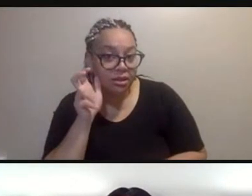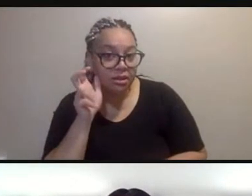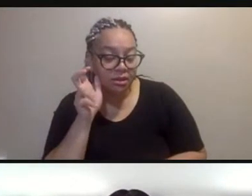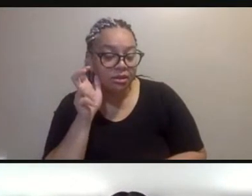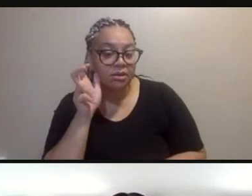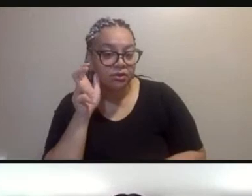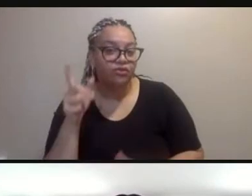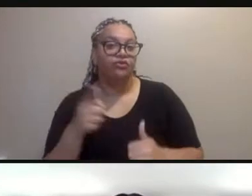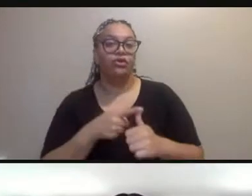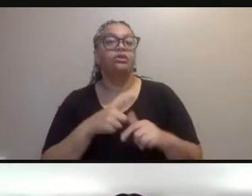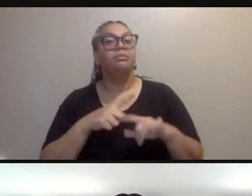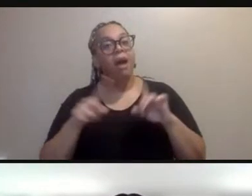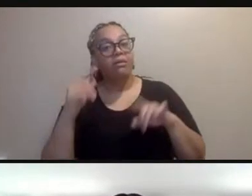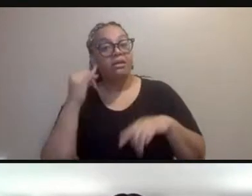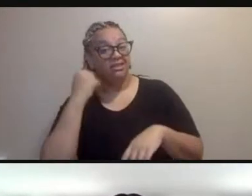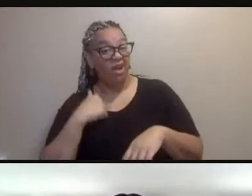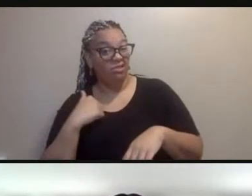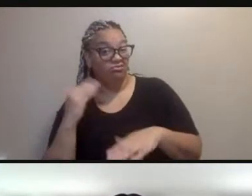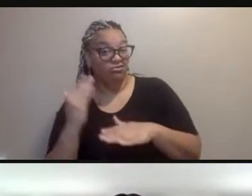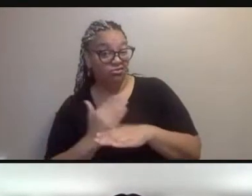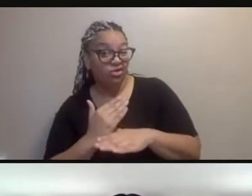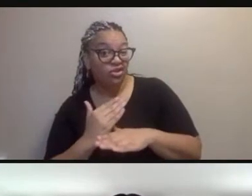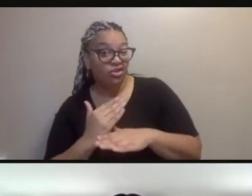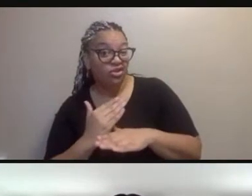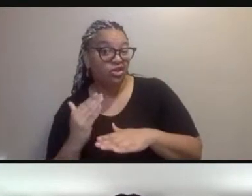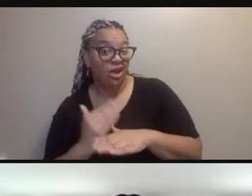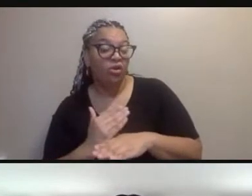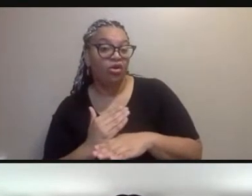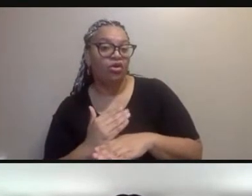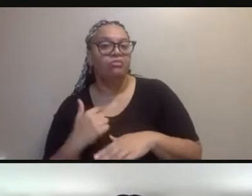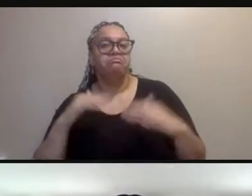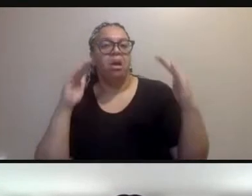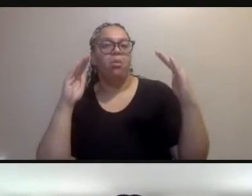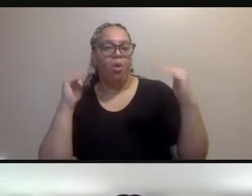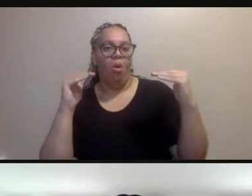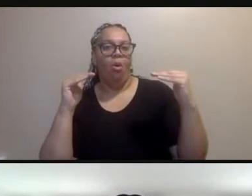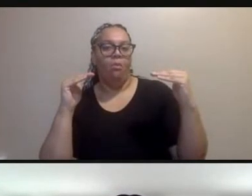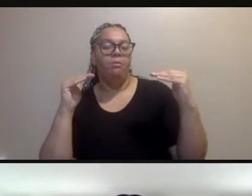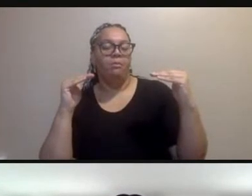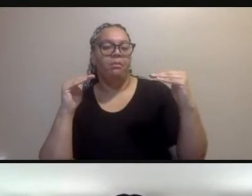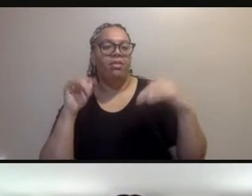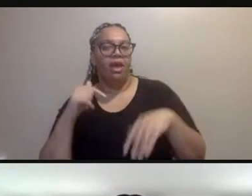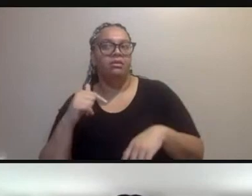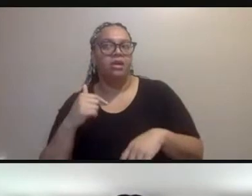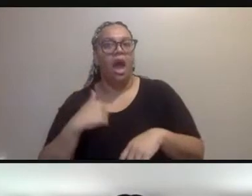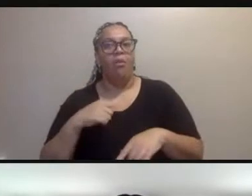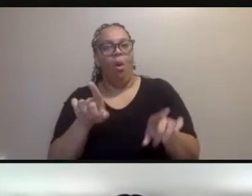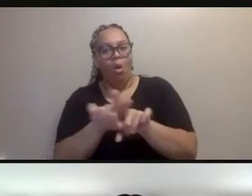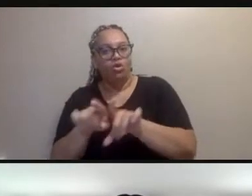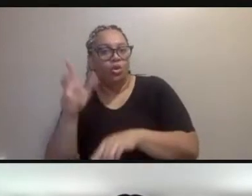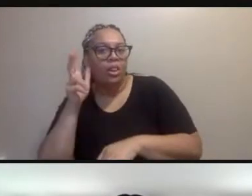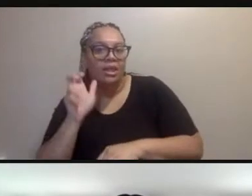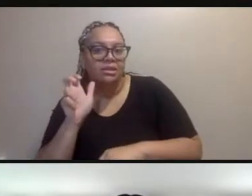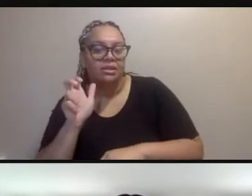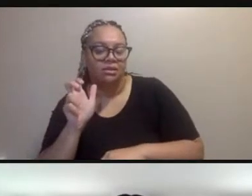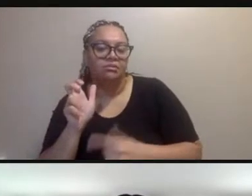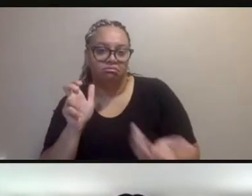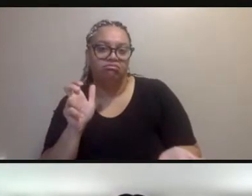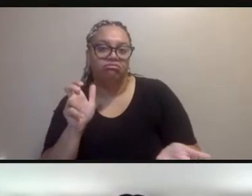BUT MY MY GOAL WOULD BE TO